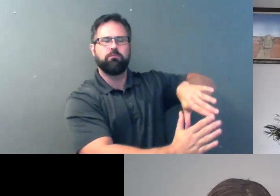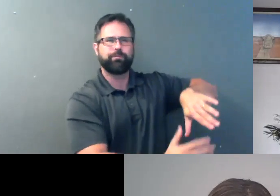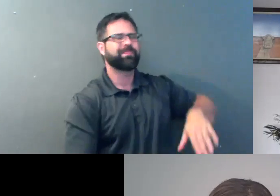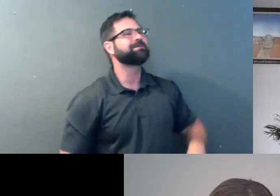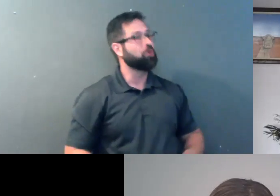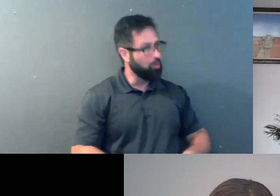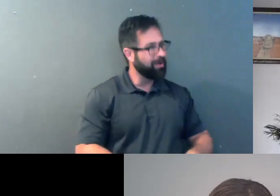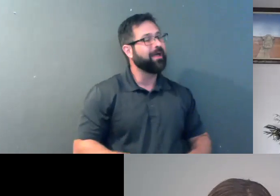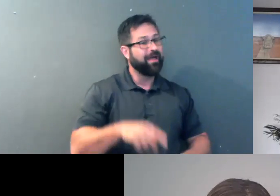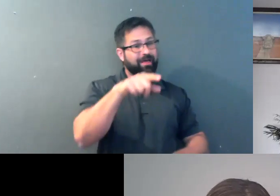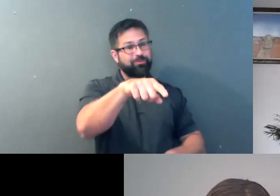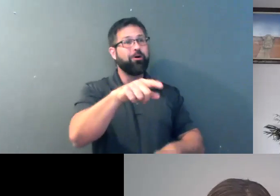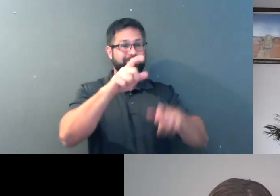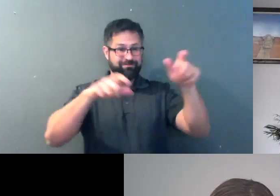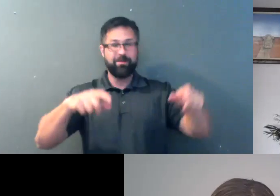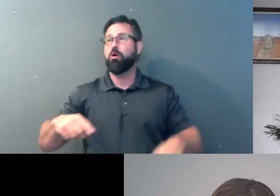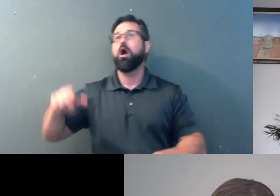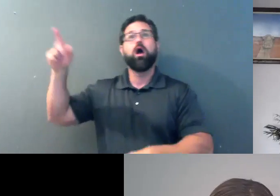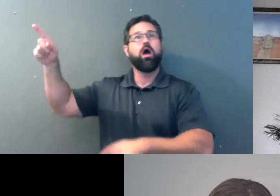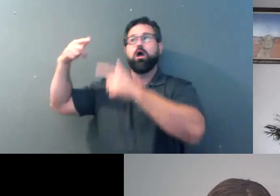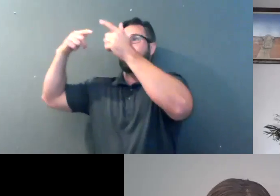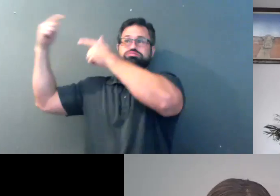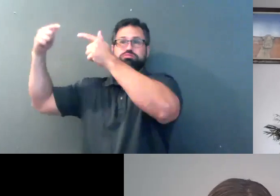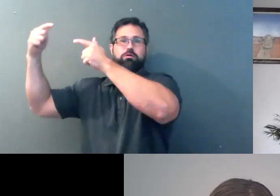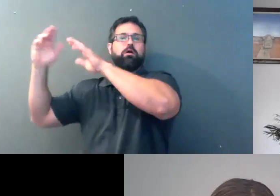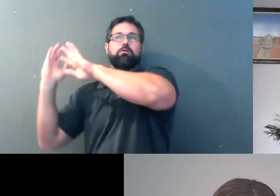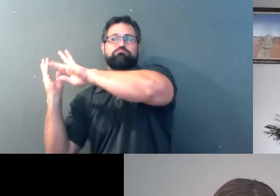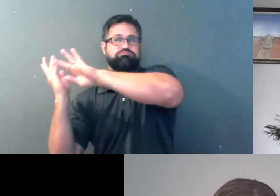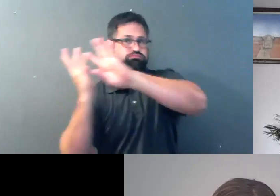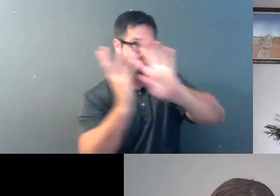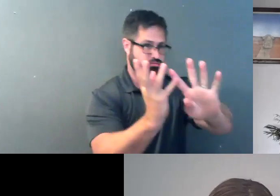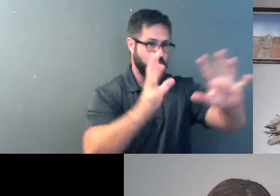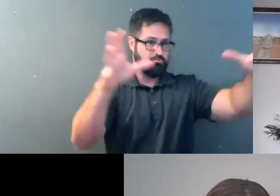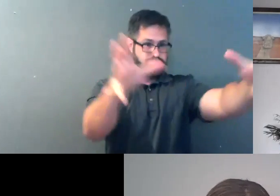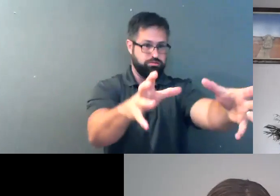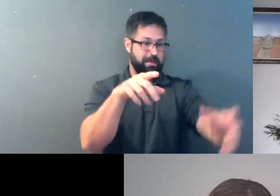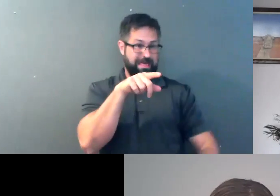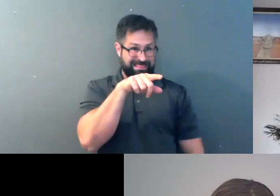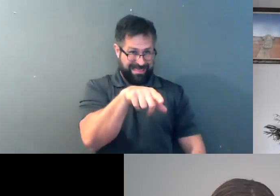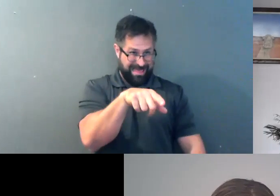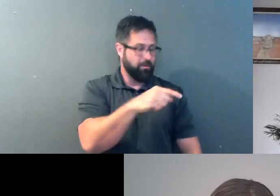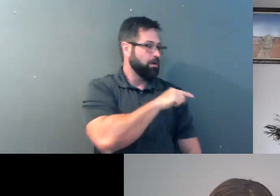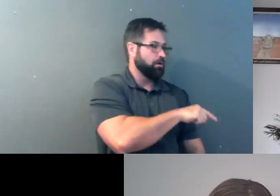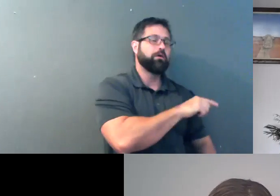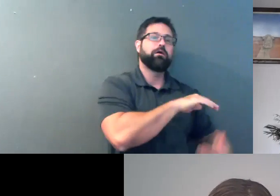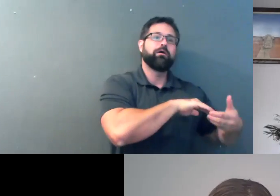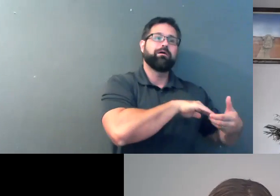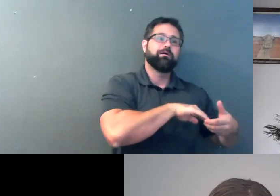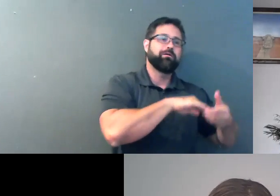affected by the conflict themselves can also be participating um in those opd's and addressing